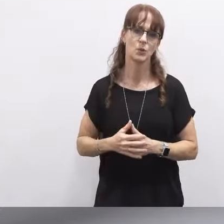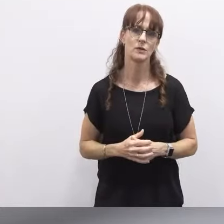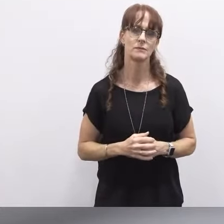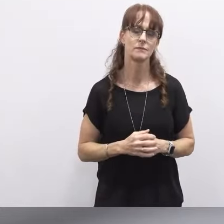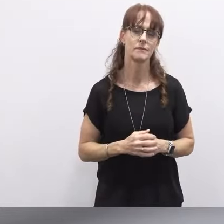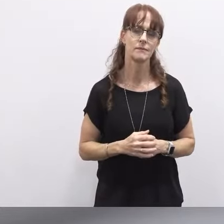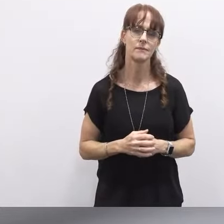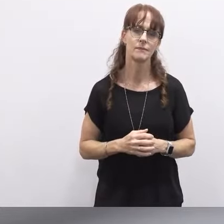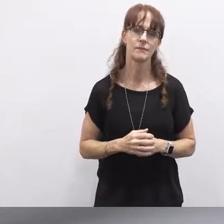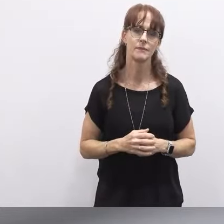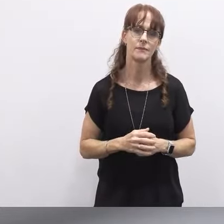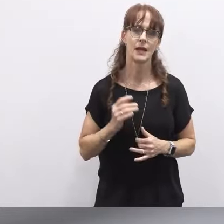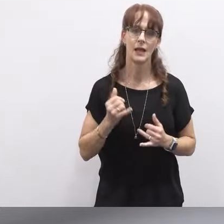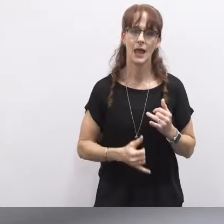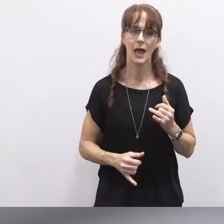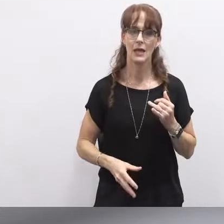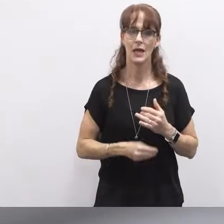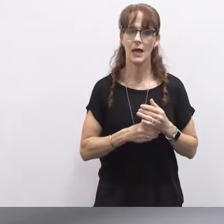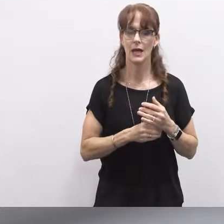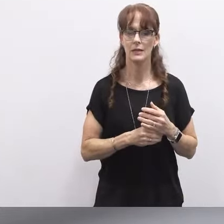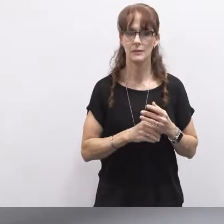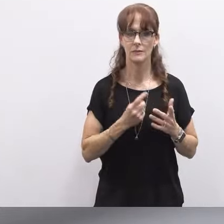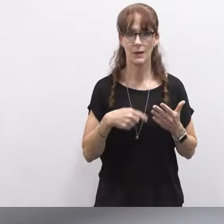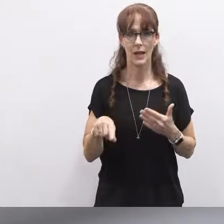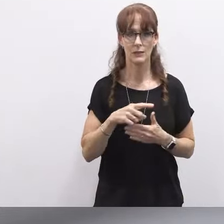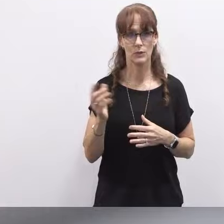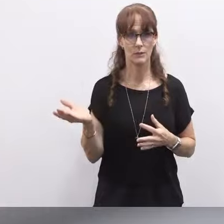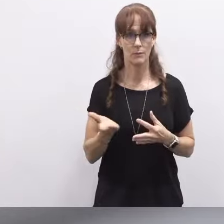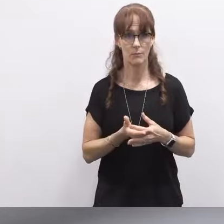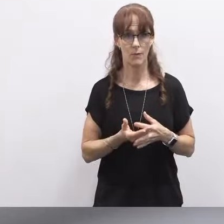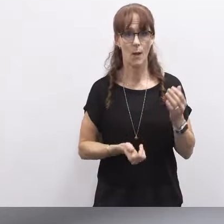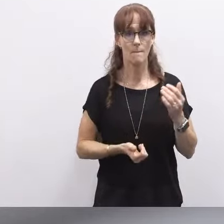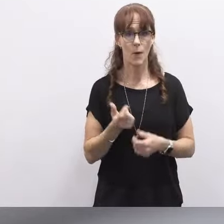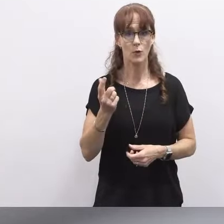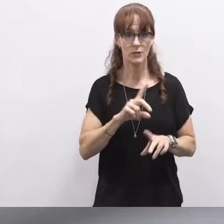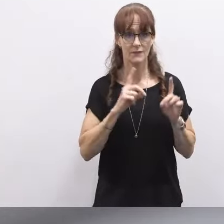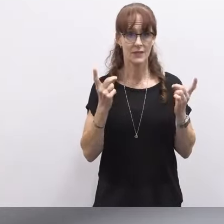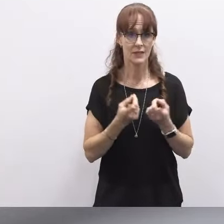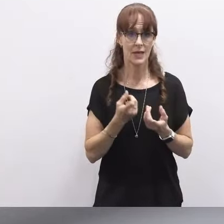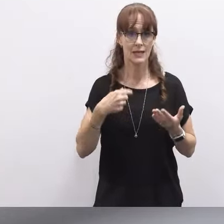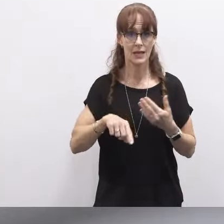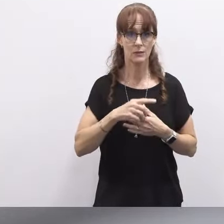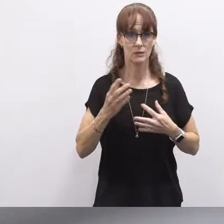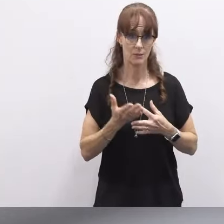And so lastly, just wanna echo the sentiments about next week's break. For most of the district, next week is a break,